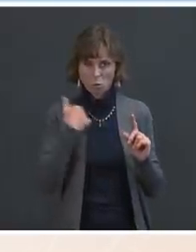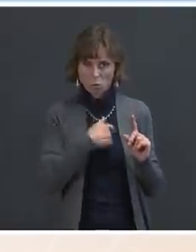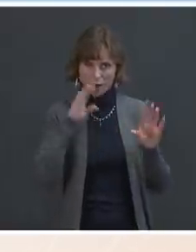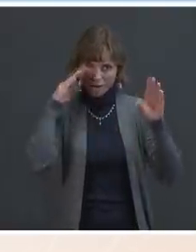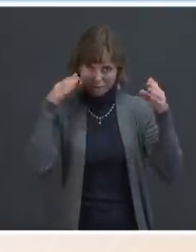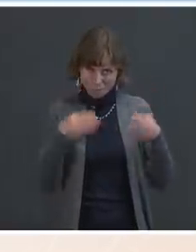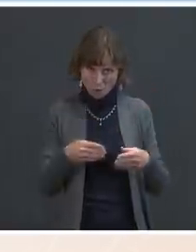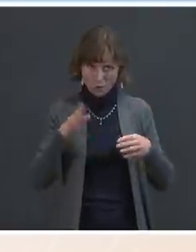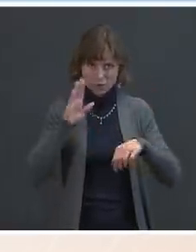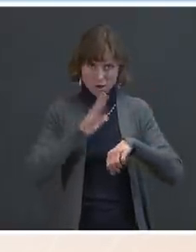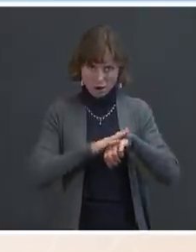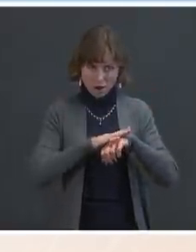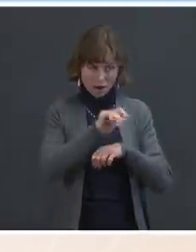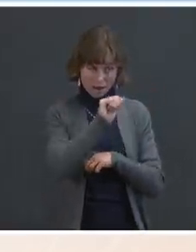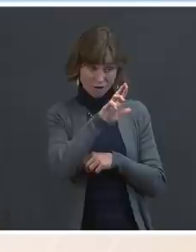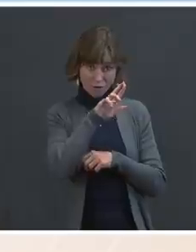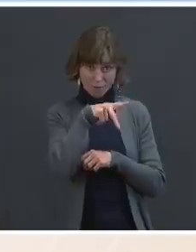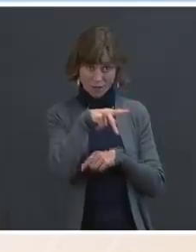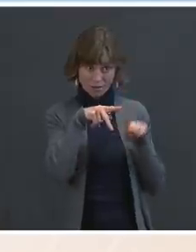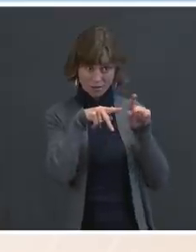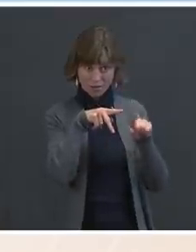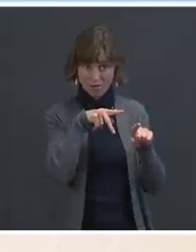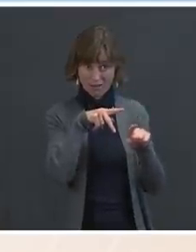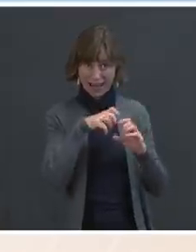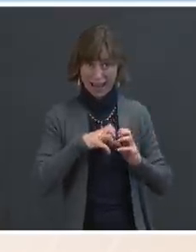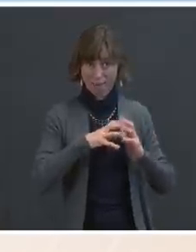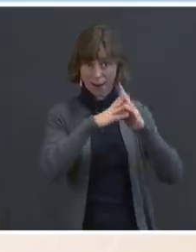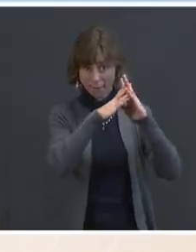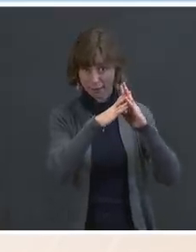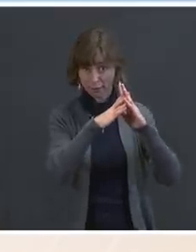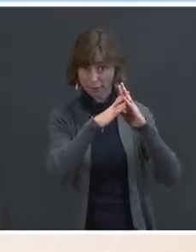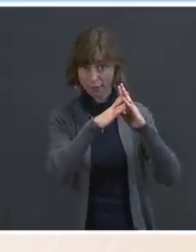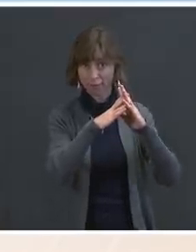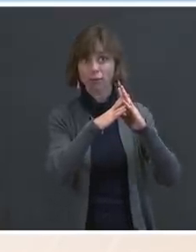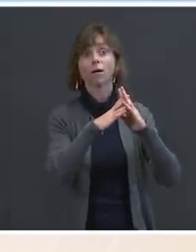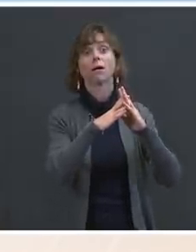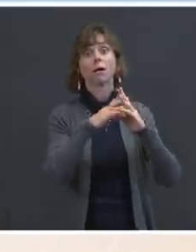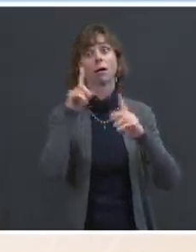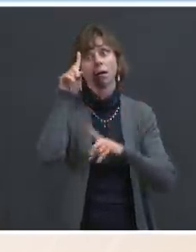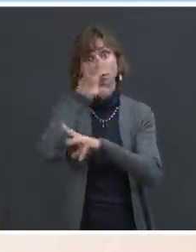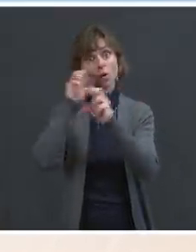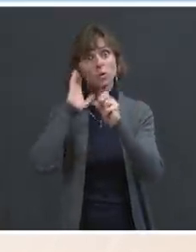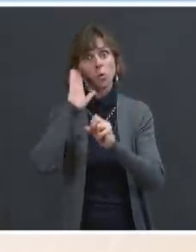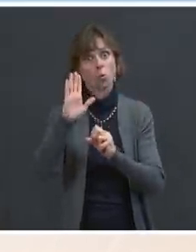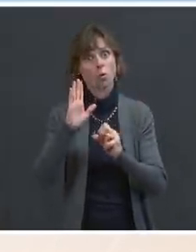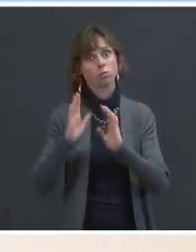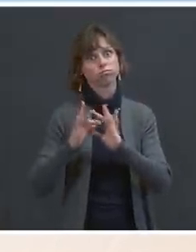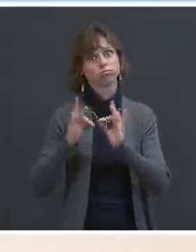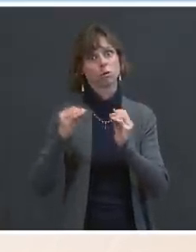the American Rescue Plan implemented. We will have more to say -- the President will have more to say on his Build Back Better agenda